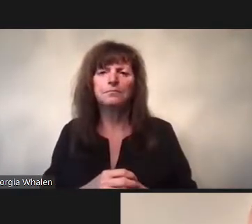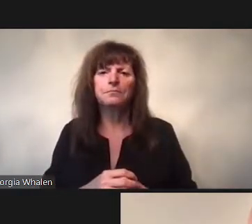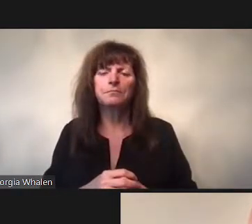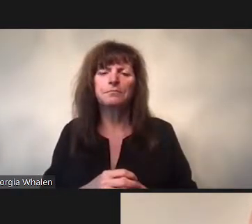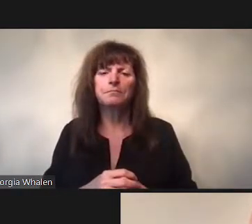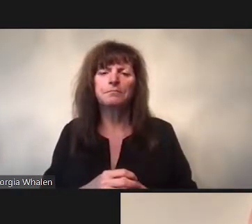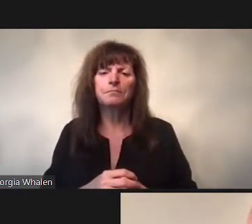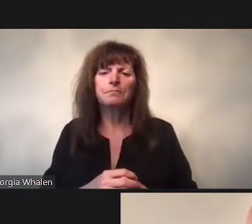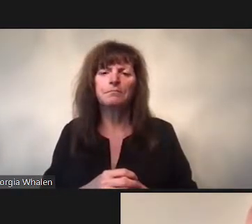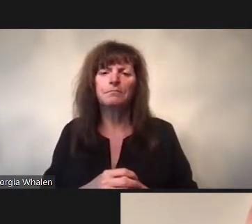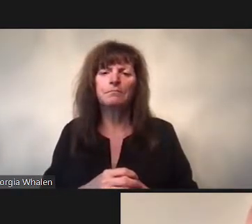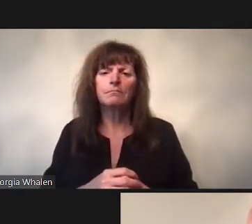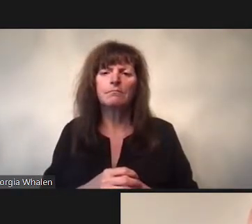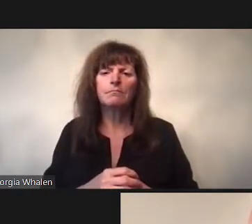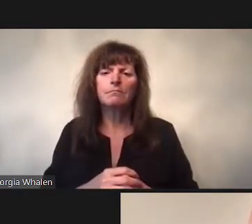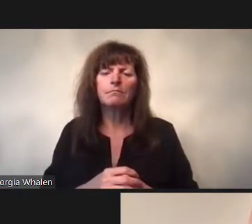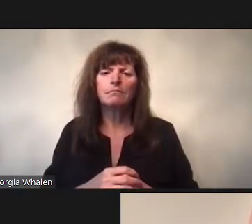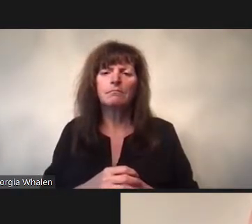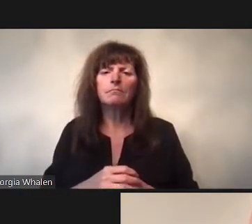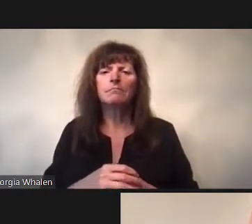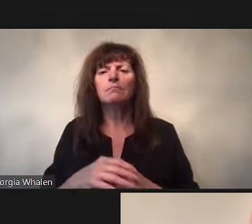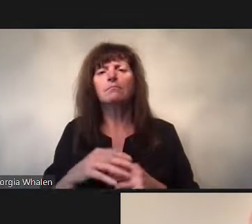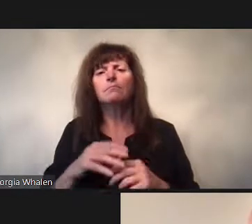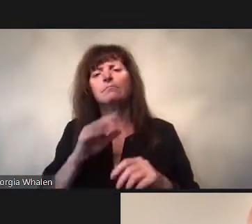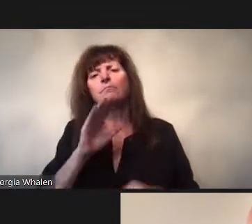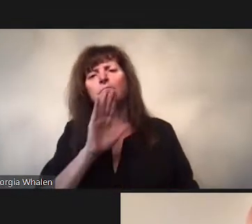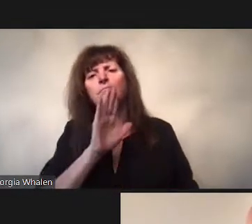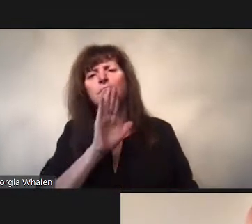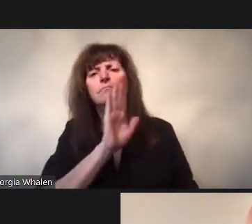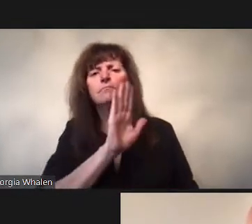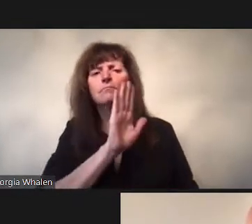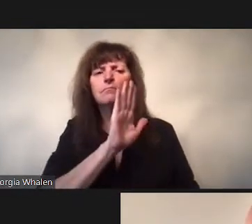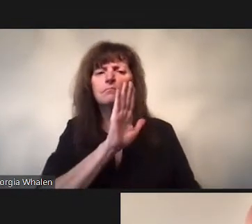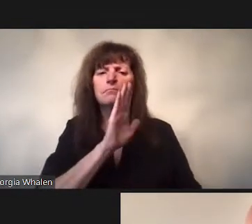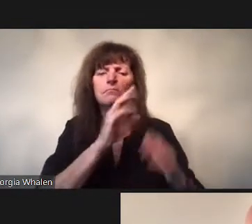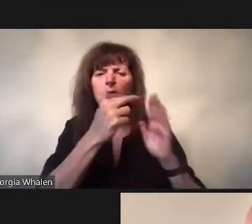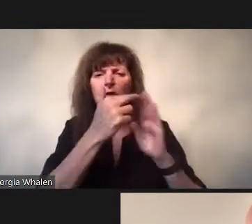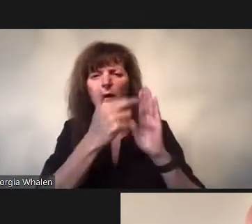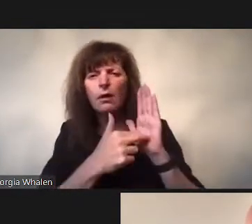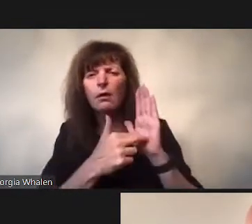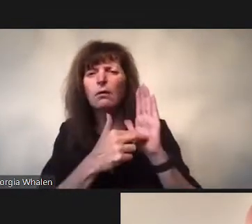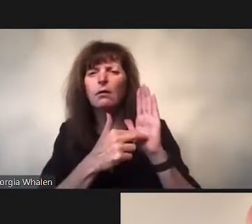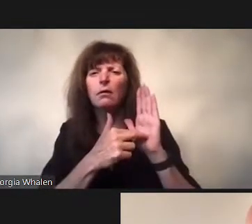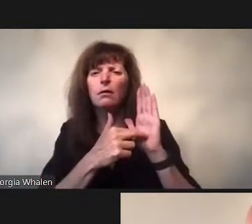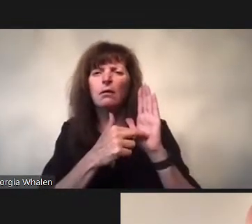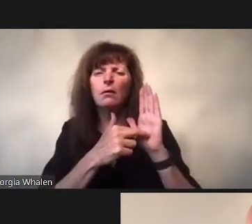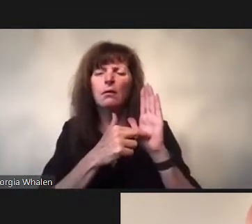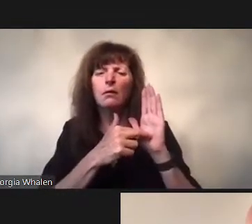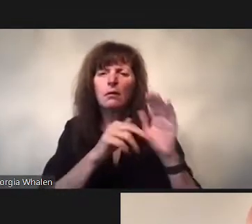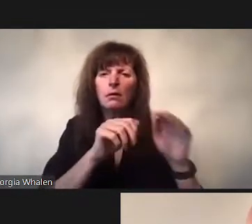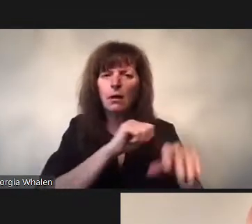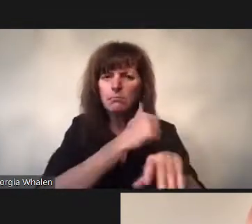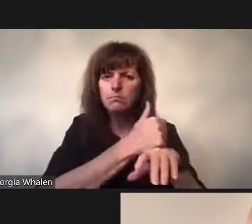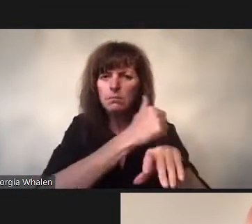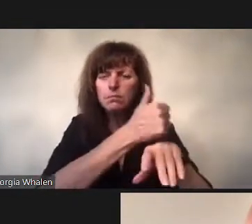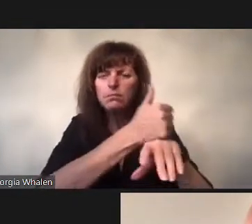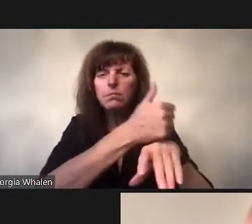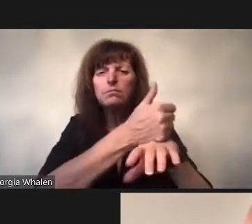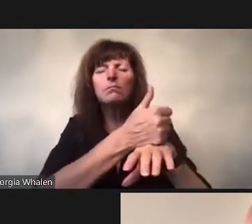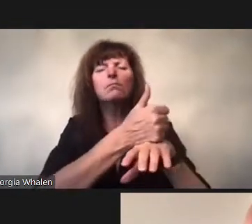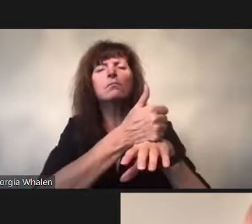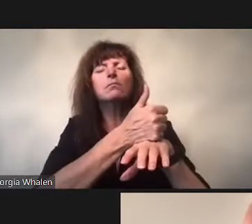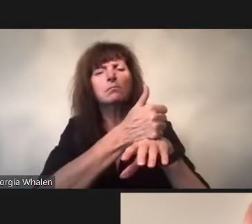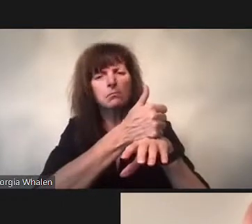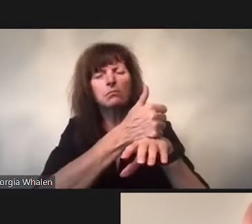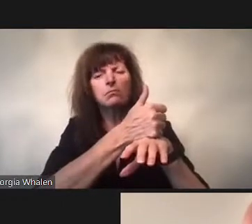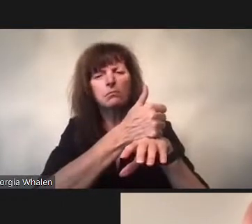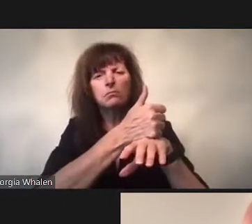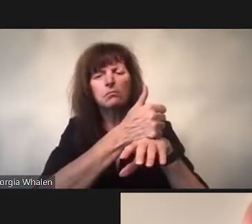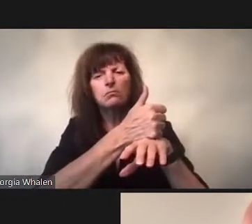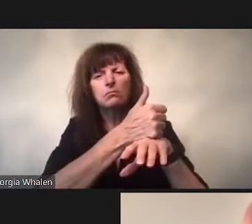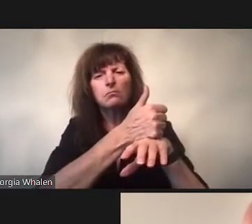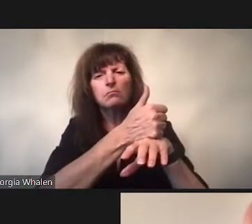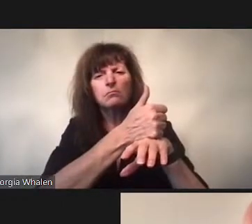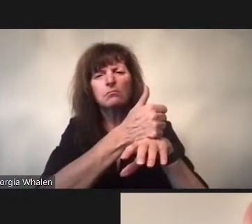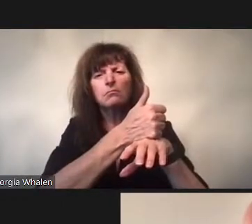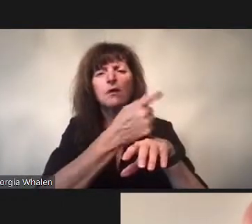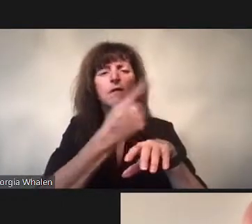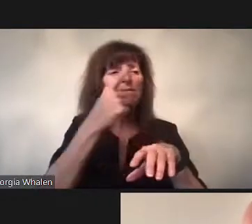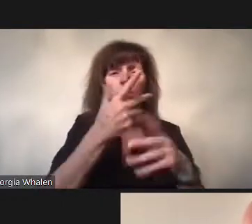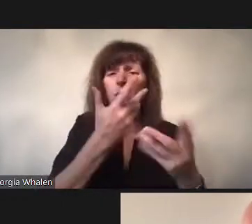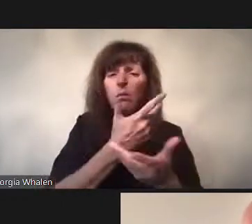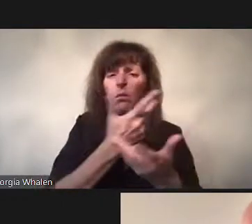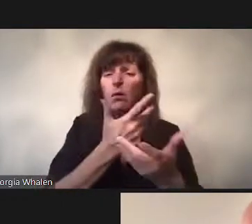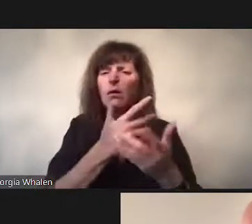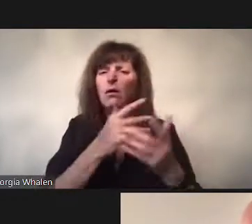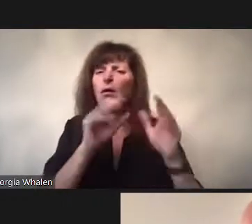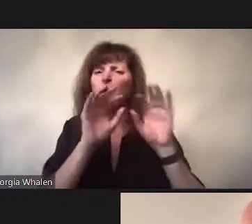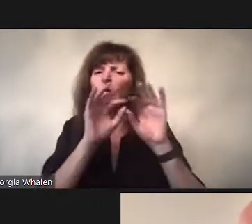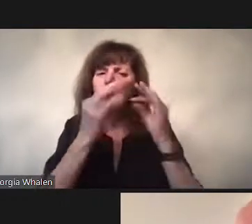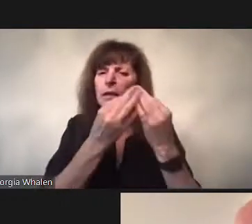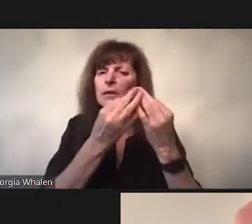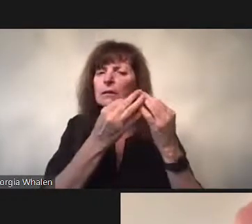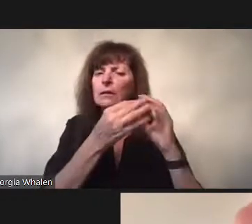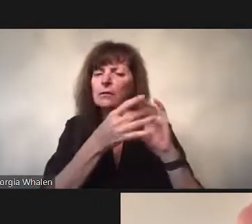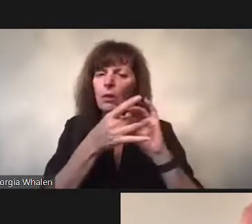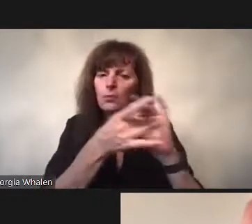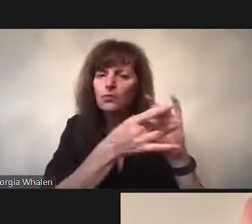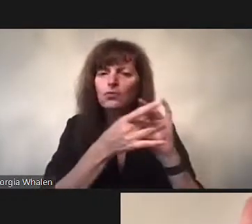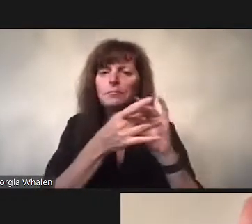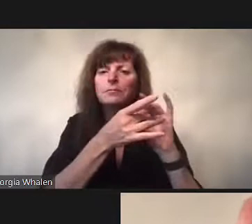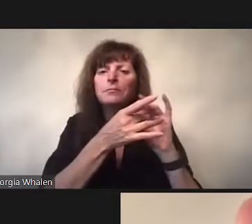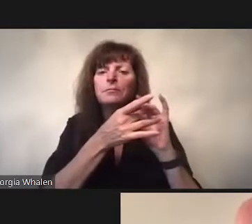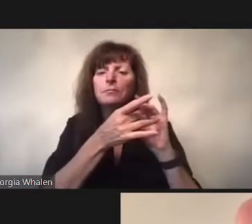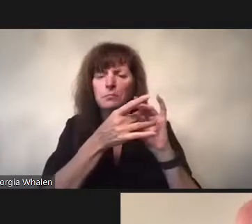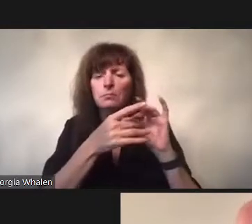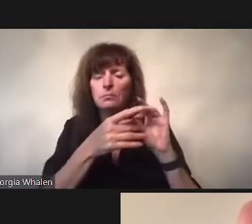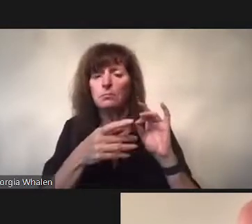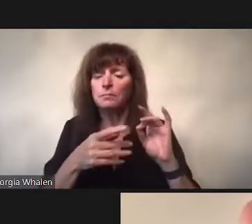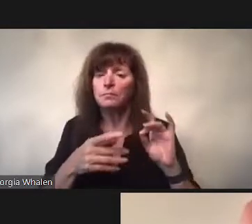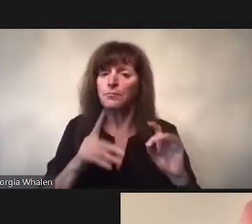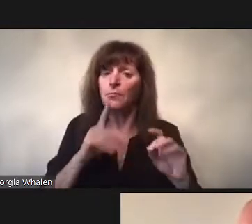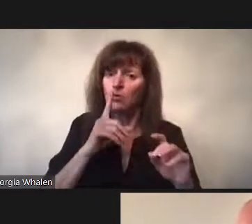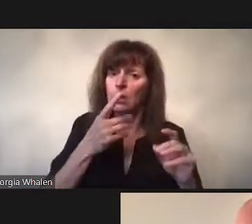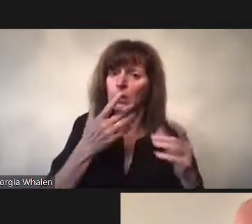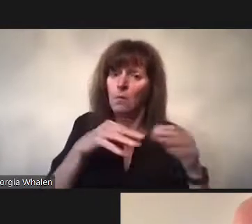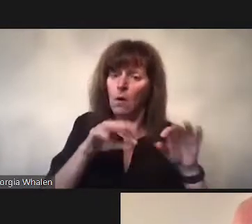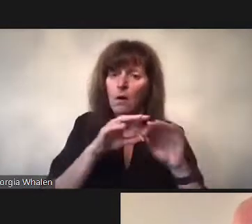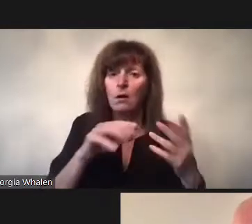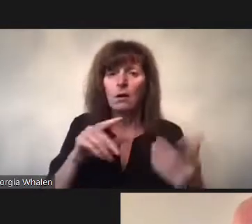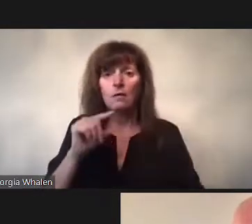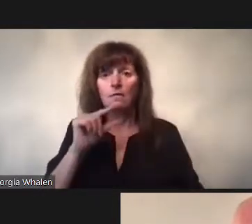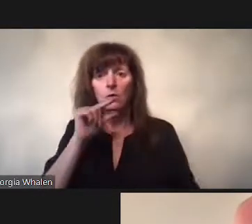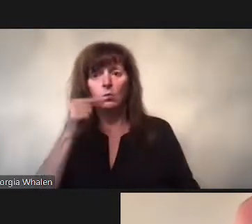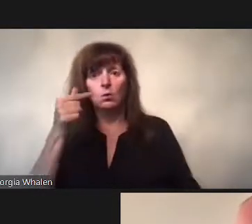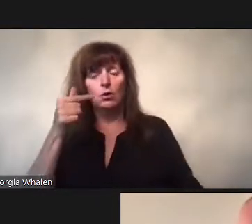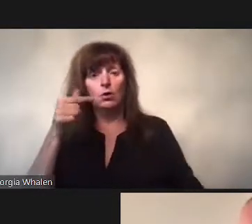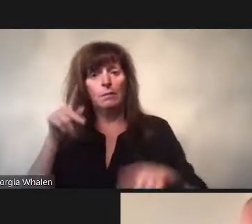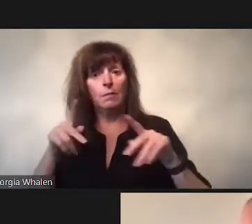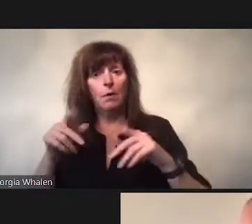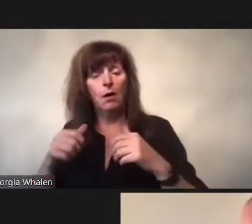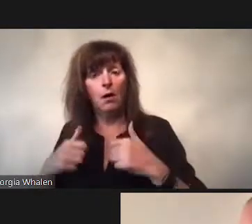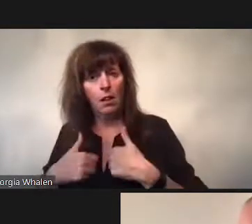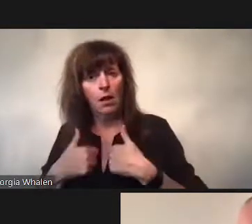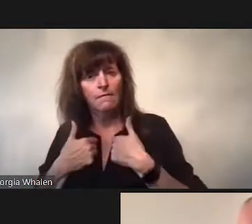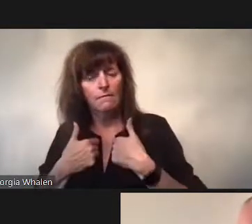So all of - around the idea of the family.